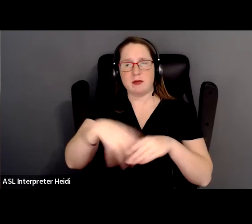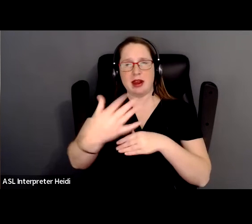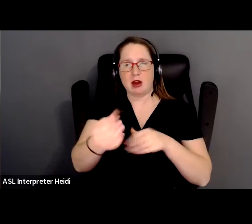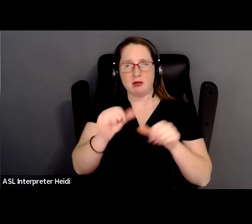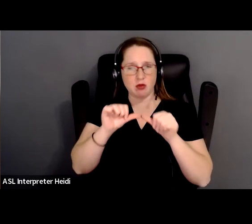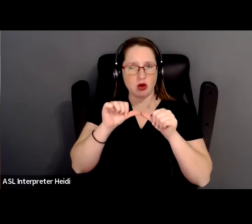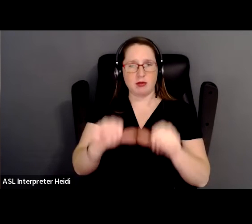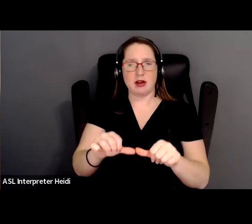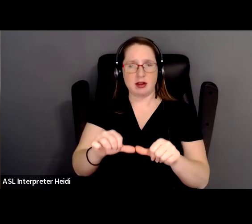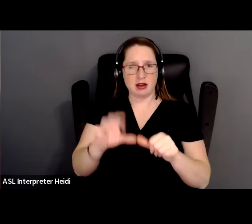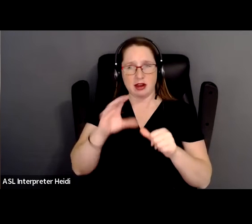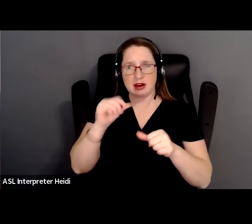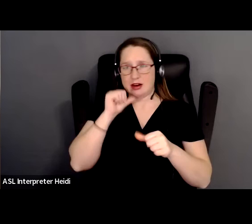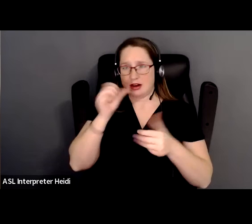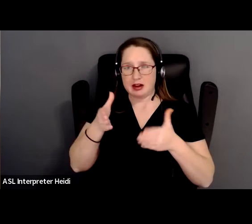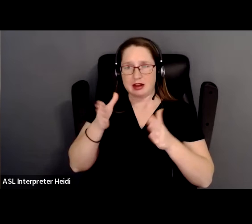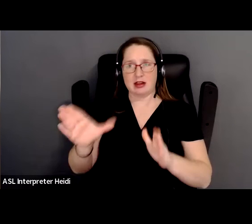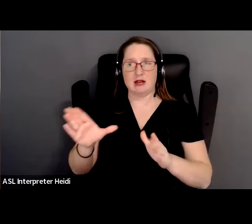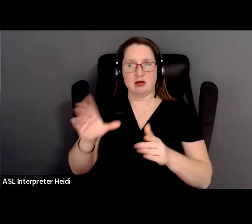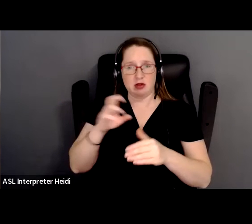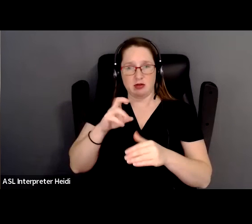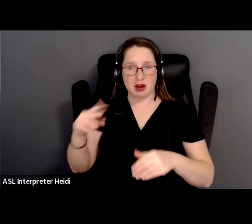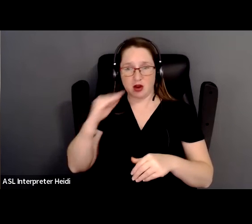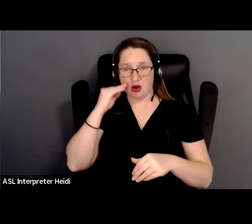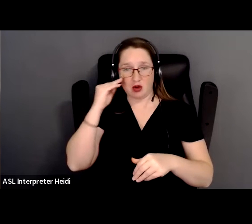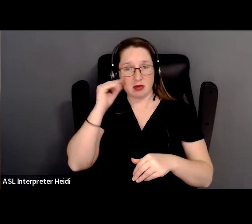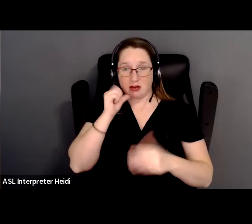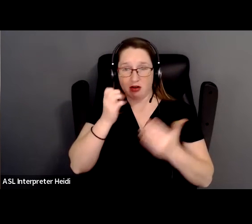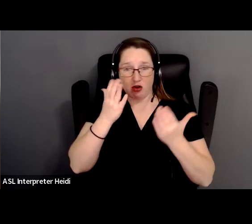and not allowing them to return home and not offering them services anymore.